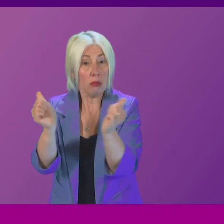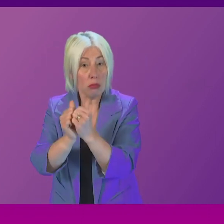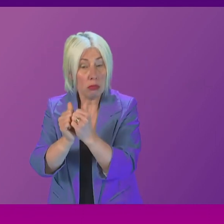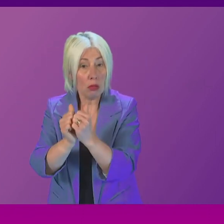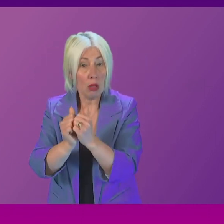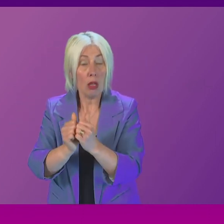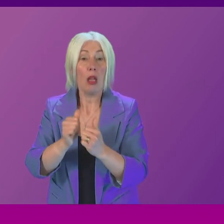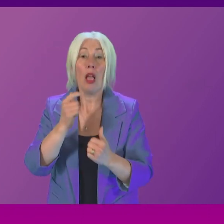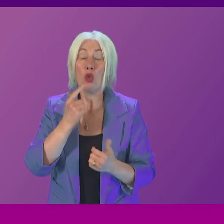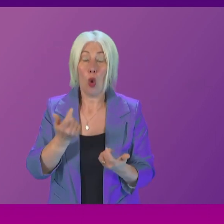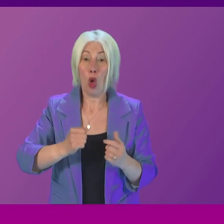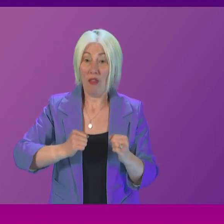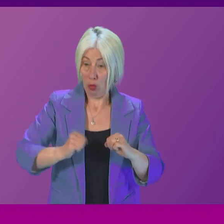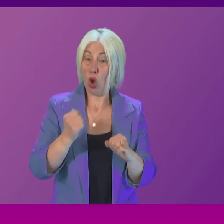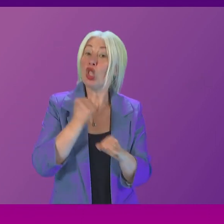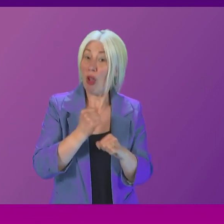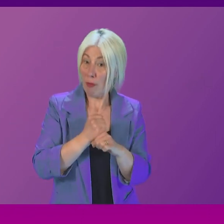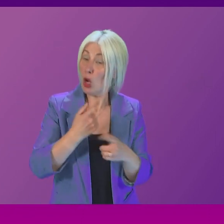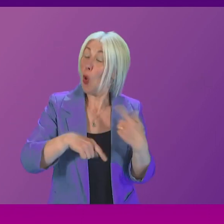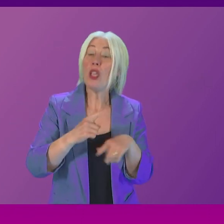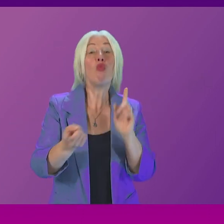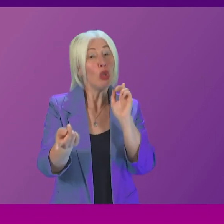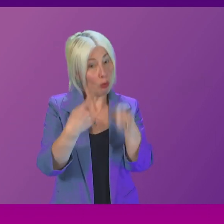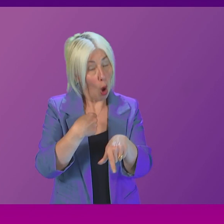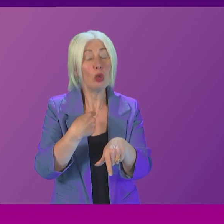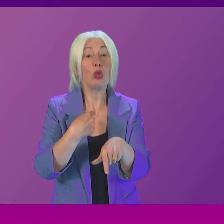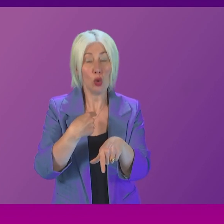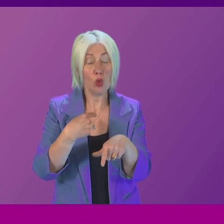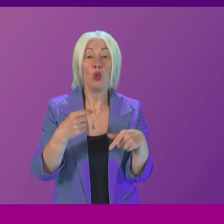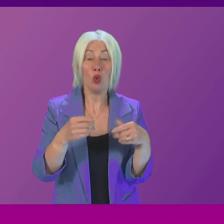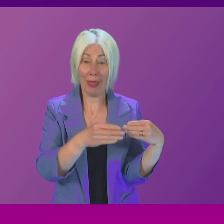The Scottish Government responded to the consultation on the guideline at the time.